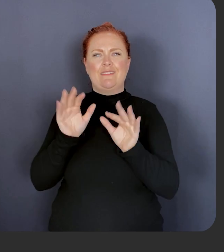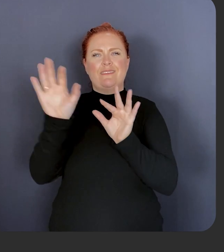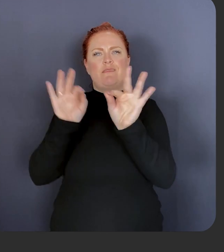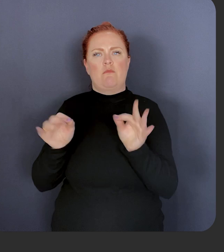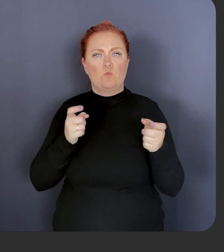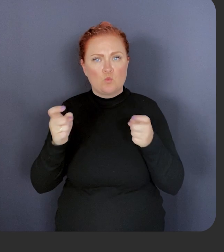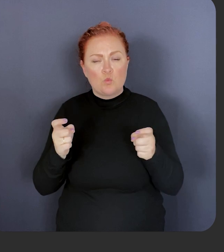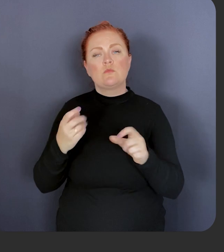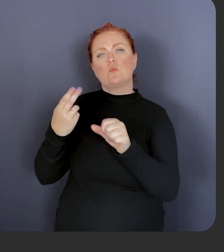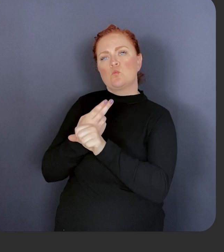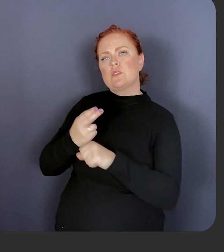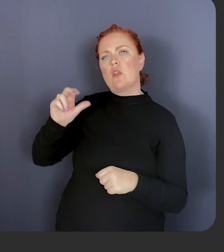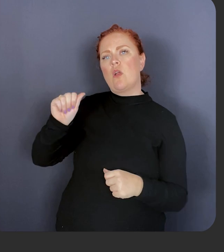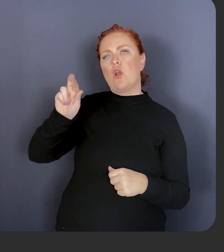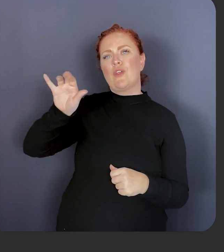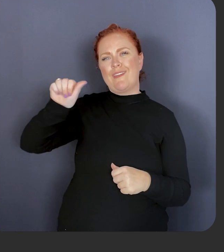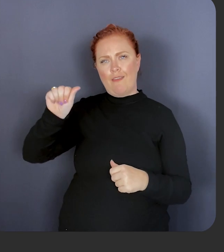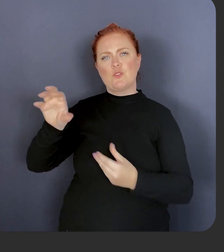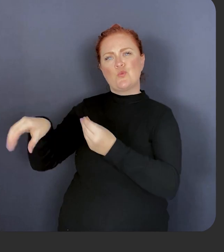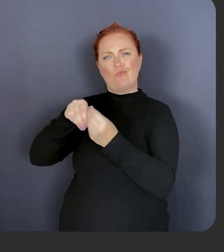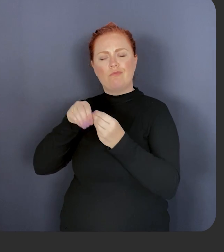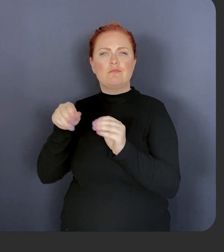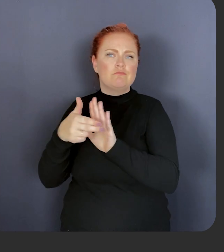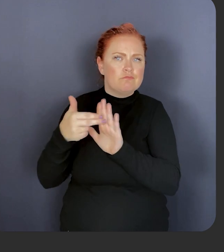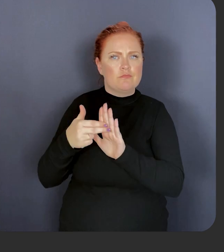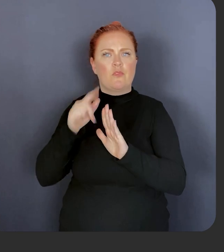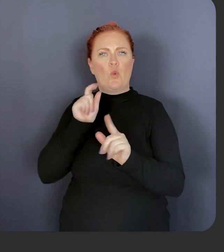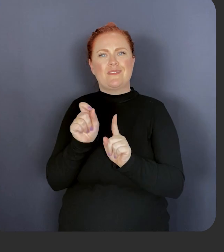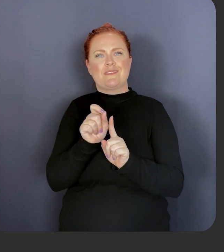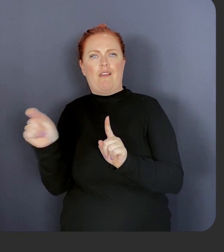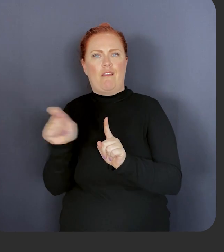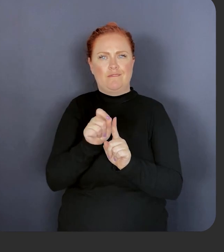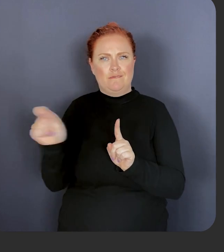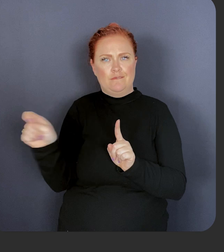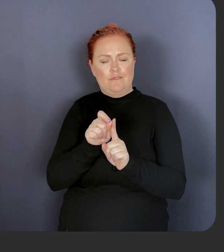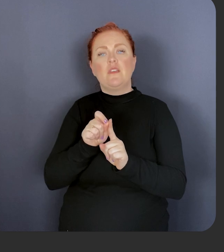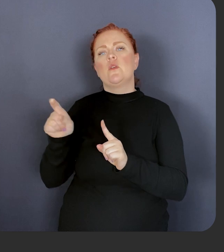by, again, using ARIA to apply an ARIA value to the slider, to make sure that we were giving the user